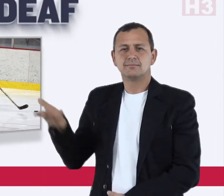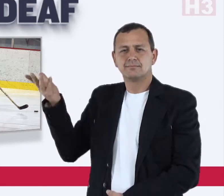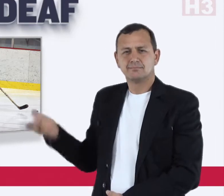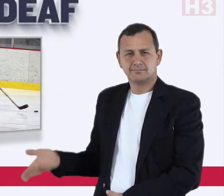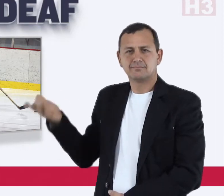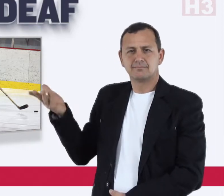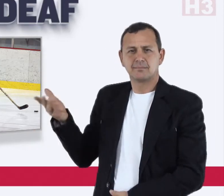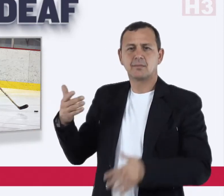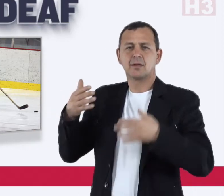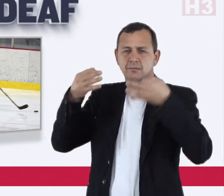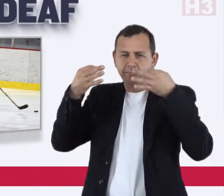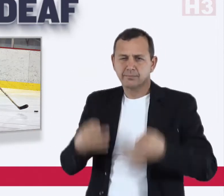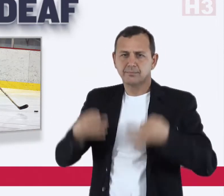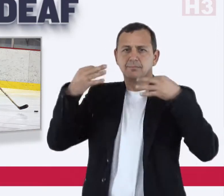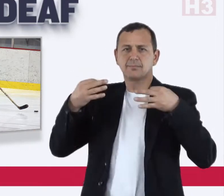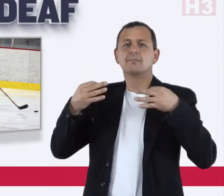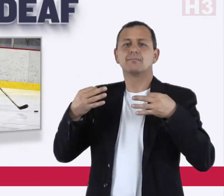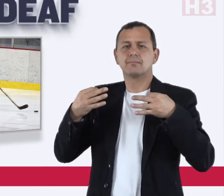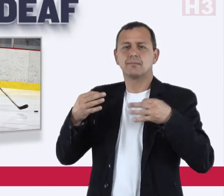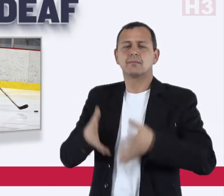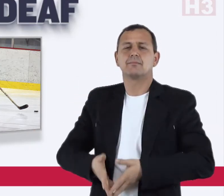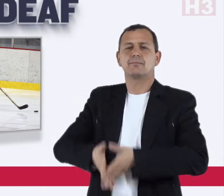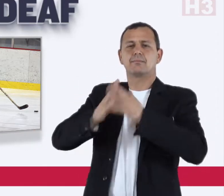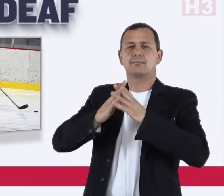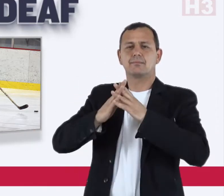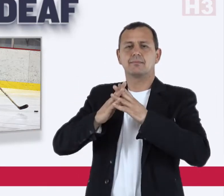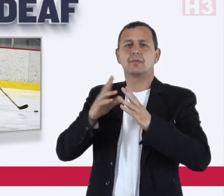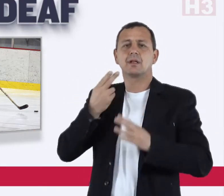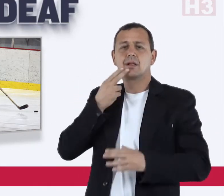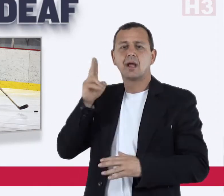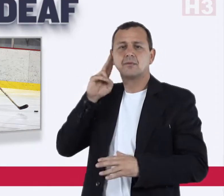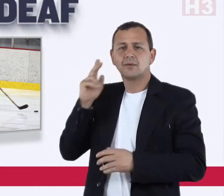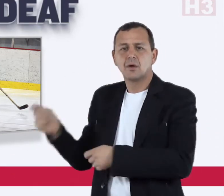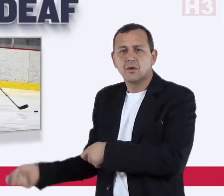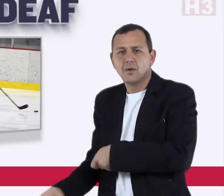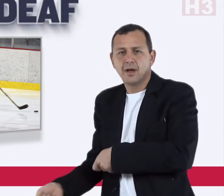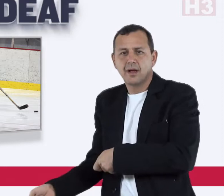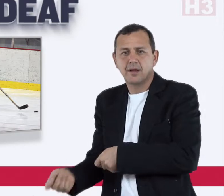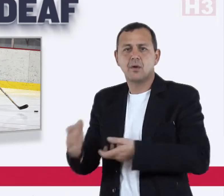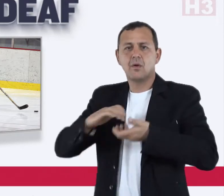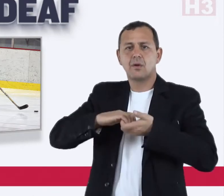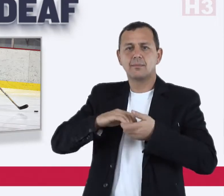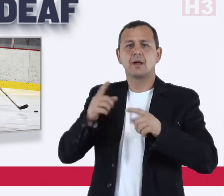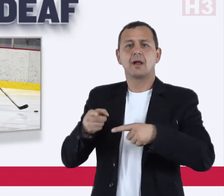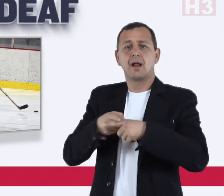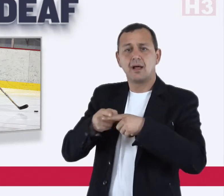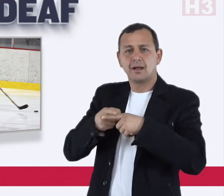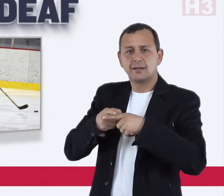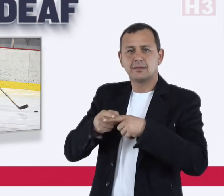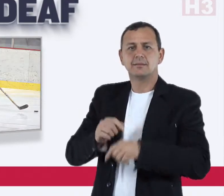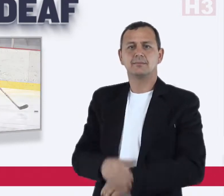Russell then decided to set up a deaf hockey club in England.